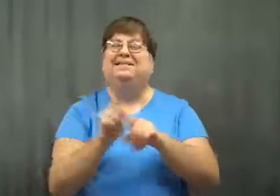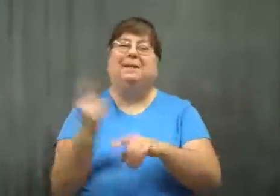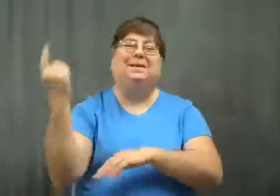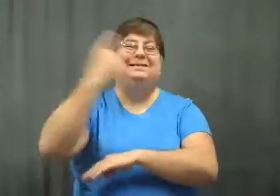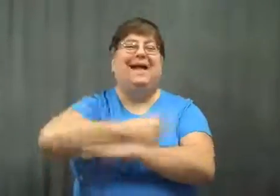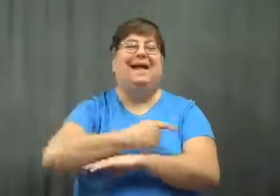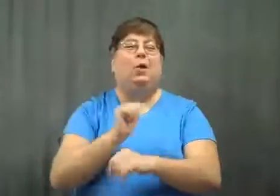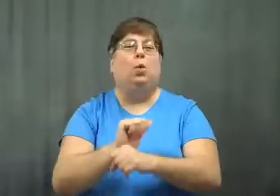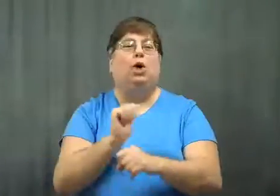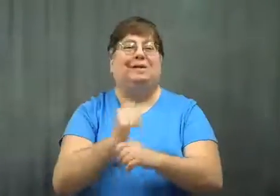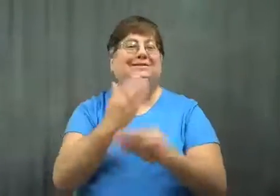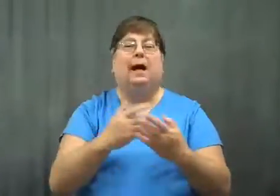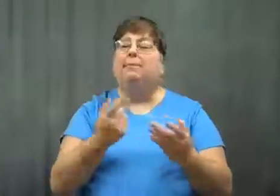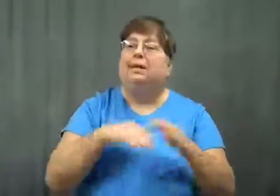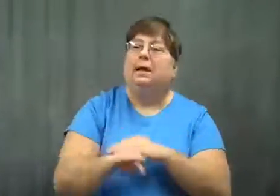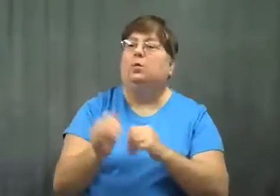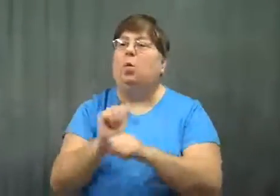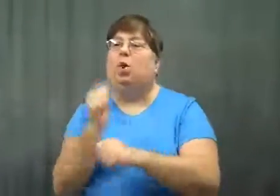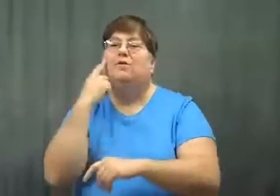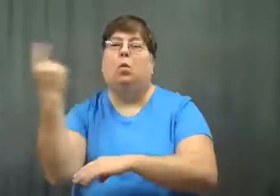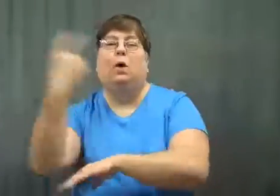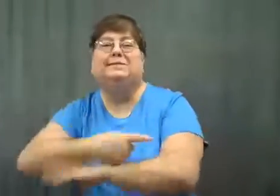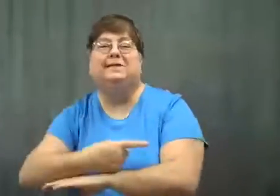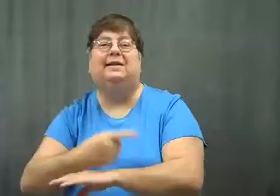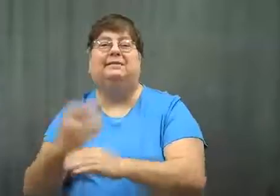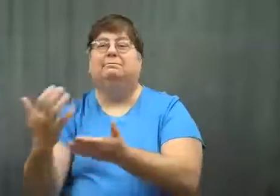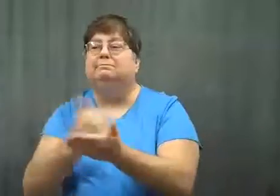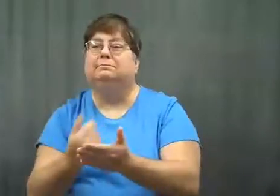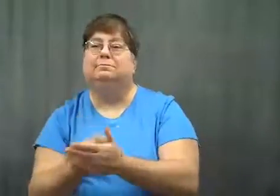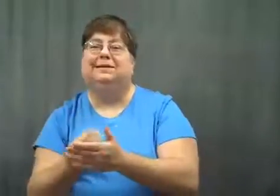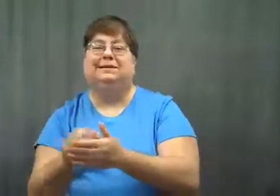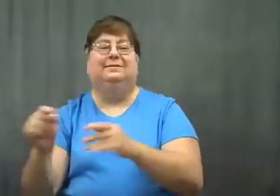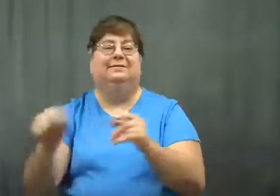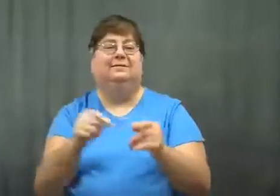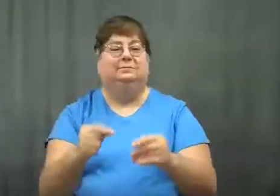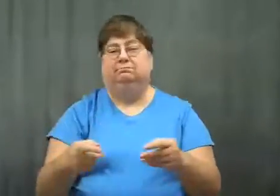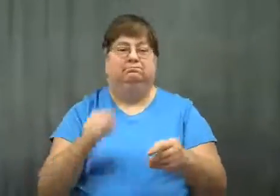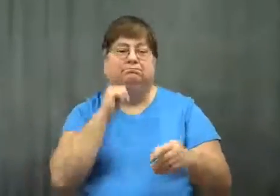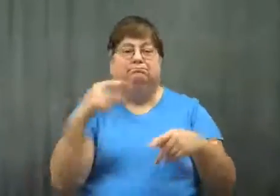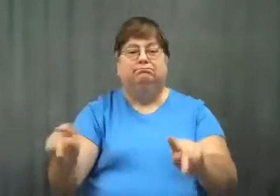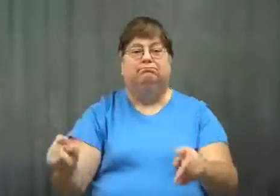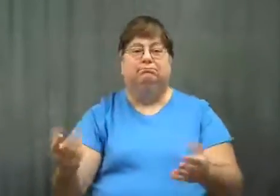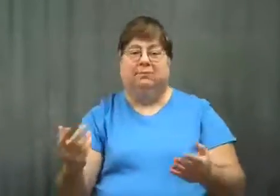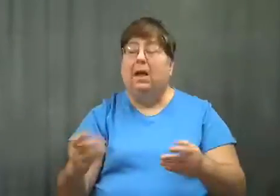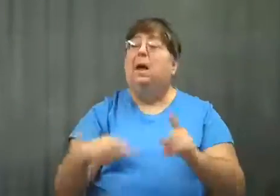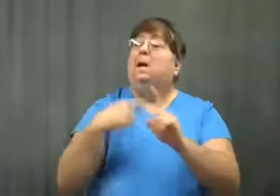That would apply to day laborers, people look for a job for the day.